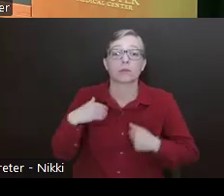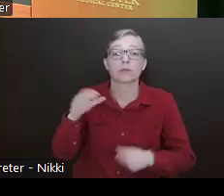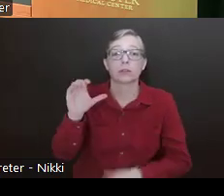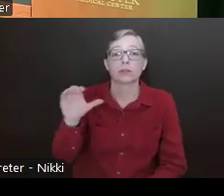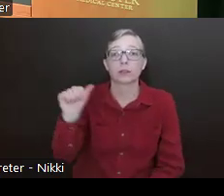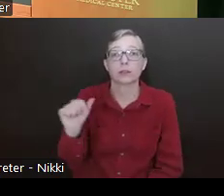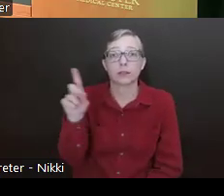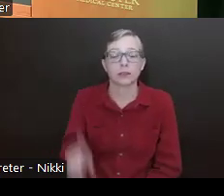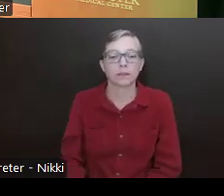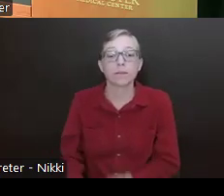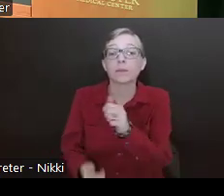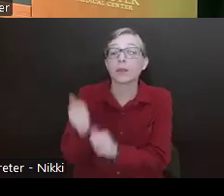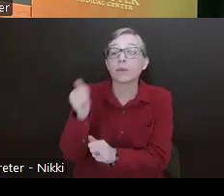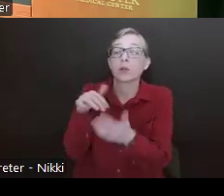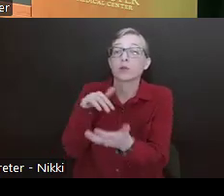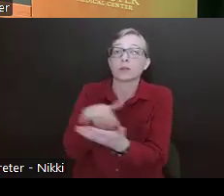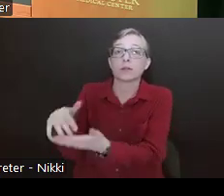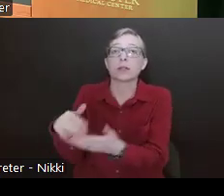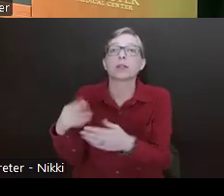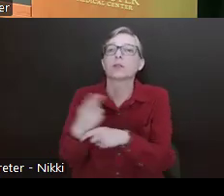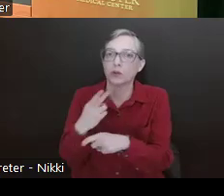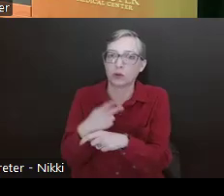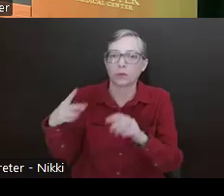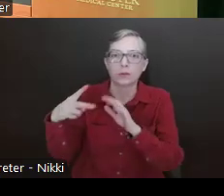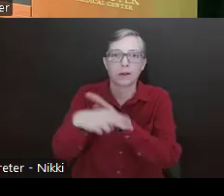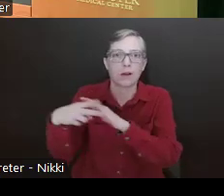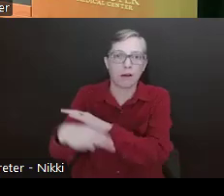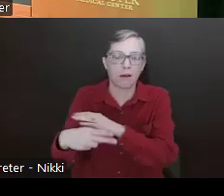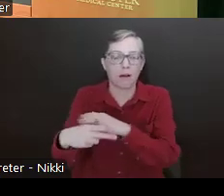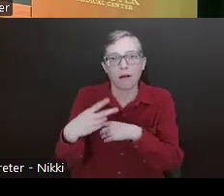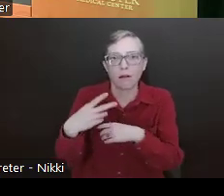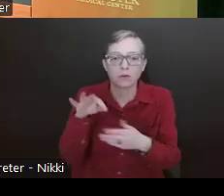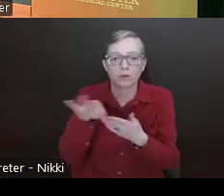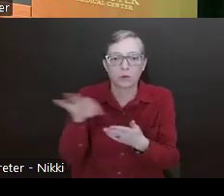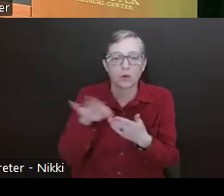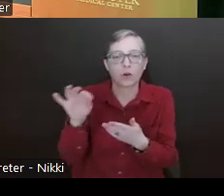utilized a cutoff score uh in terms of elevated depressive symptoms so these were not necessarily